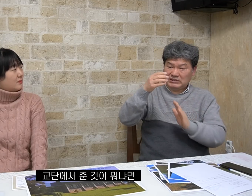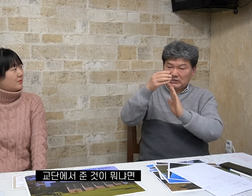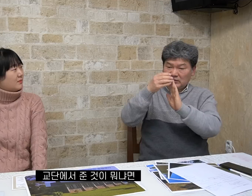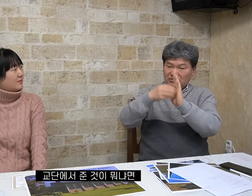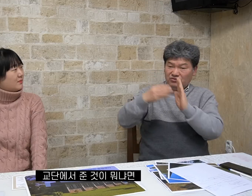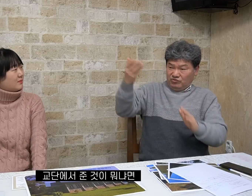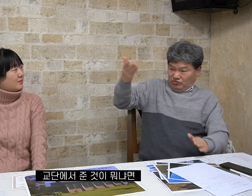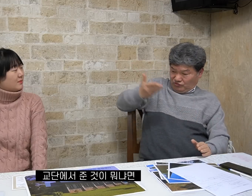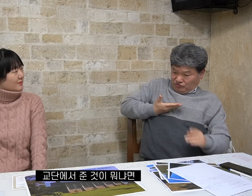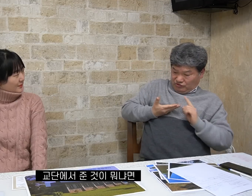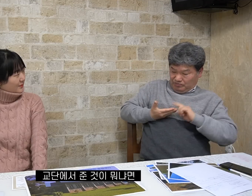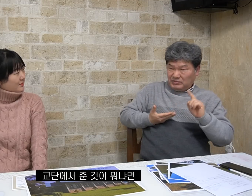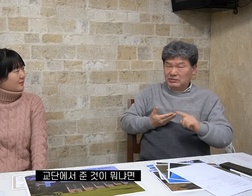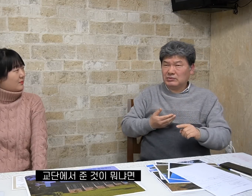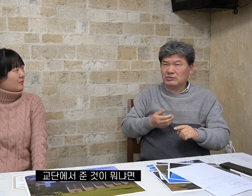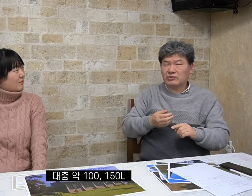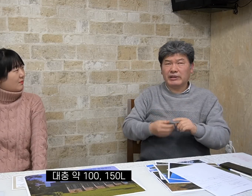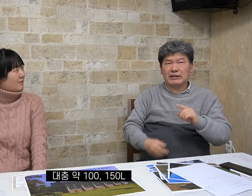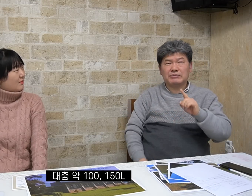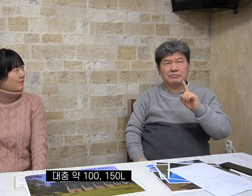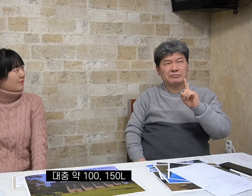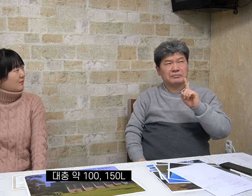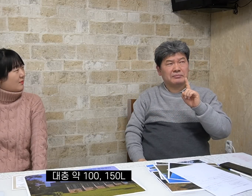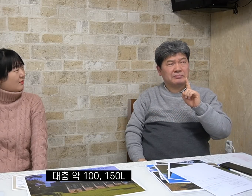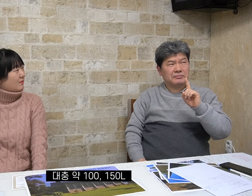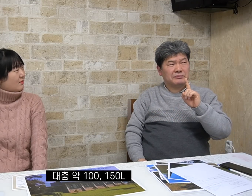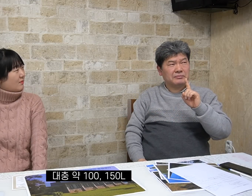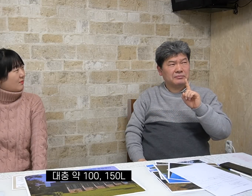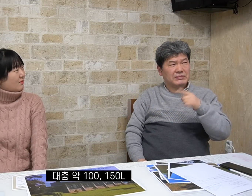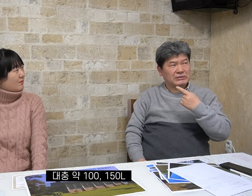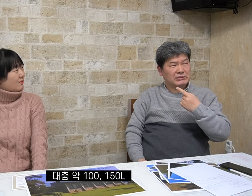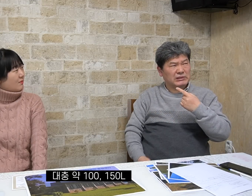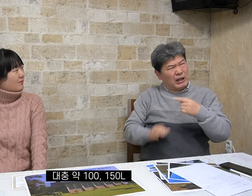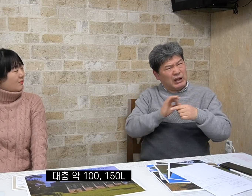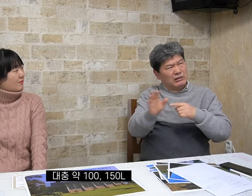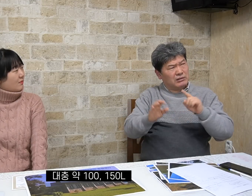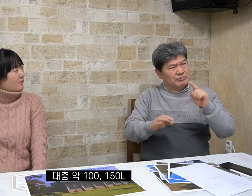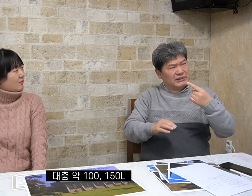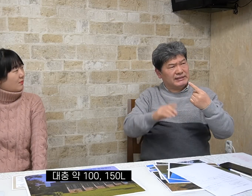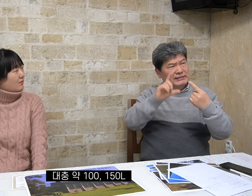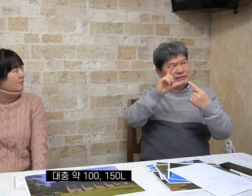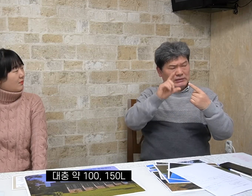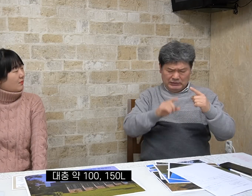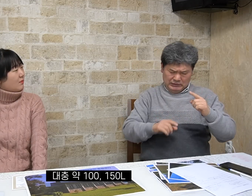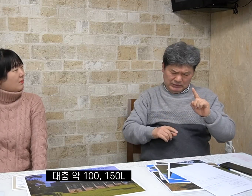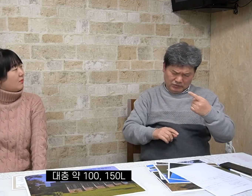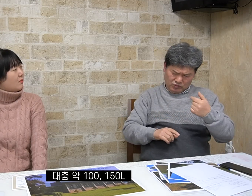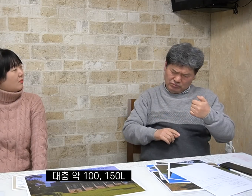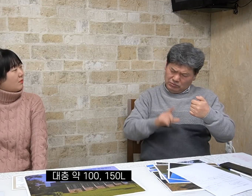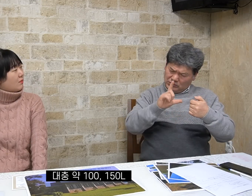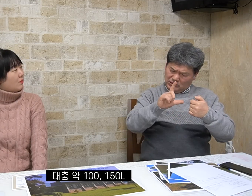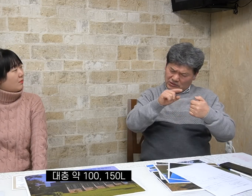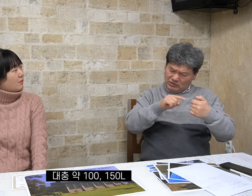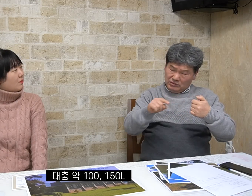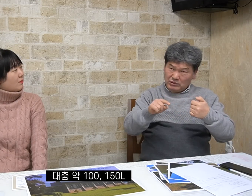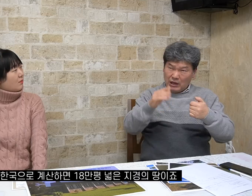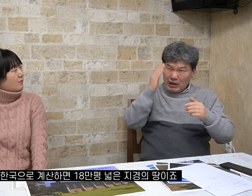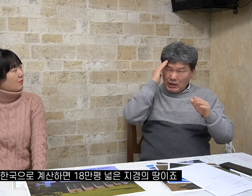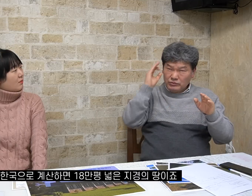What the church gave me is roughly 100, 150L of land,